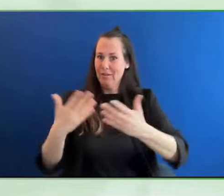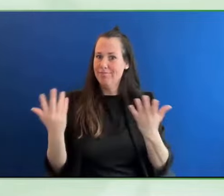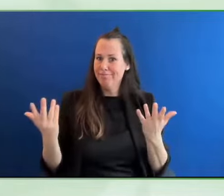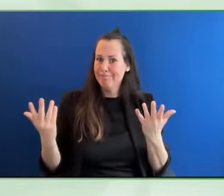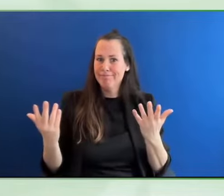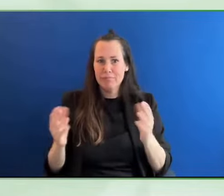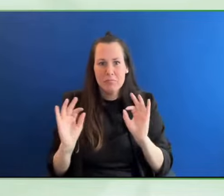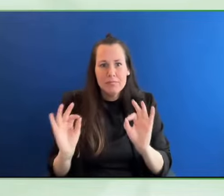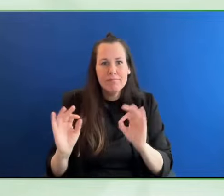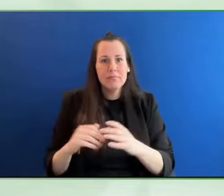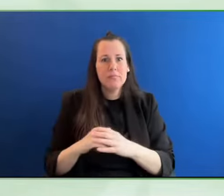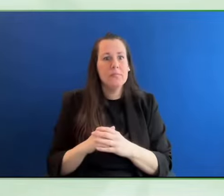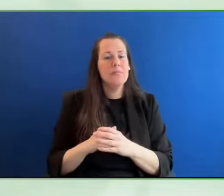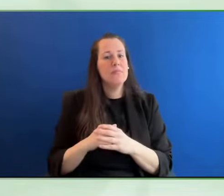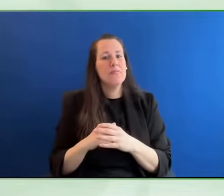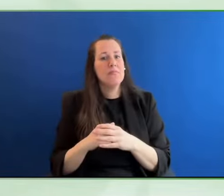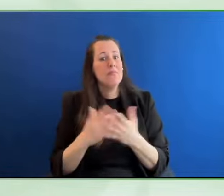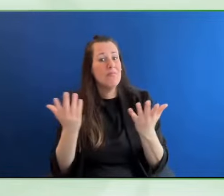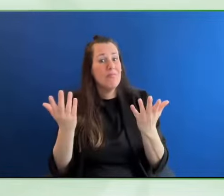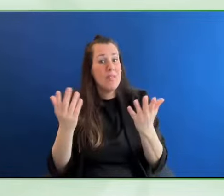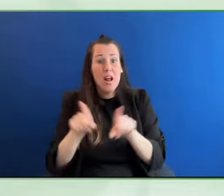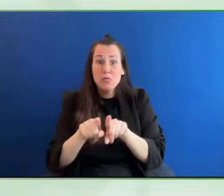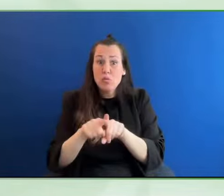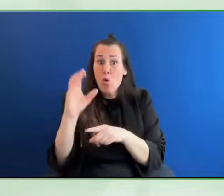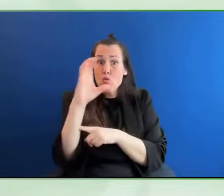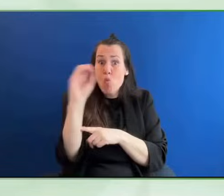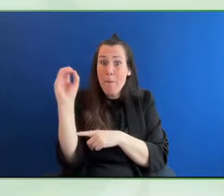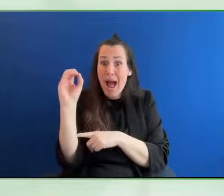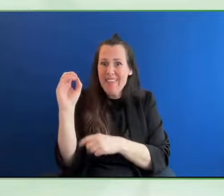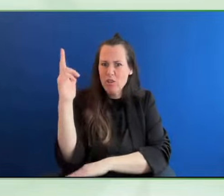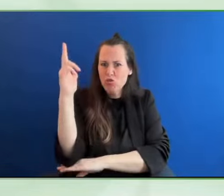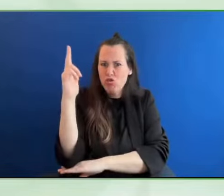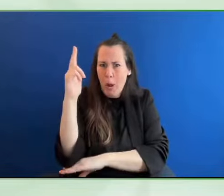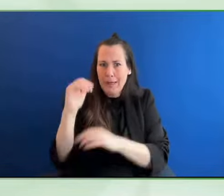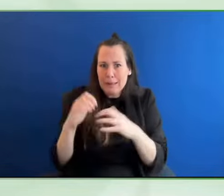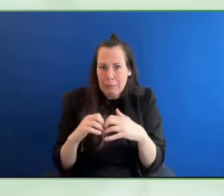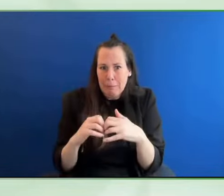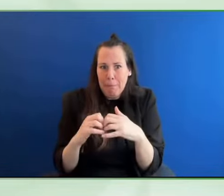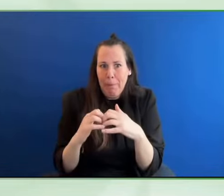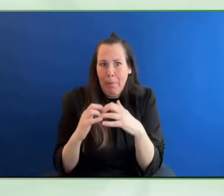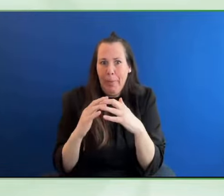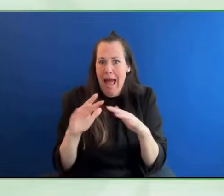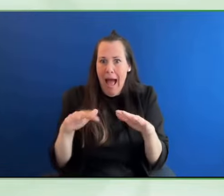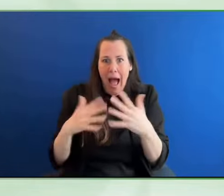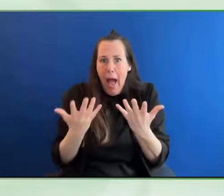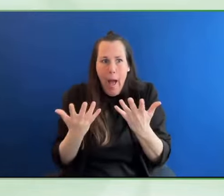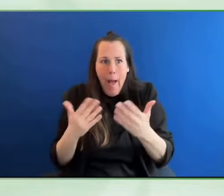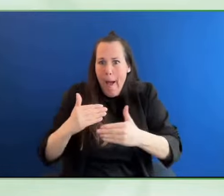of the US population identifies as having a disability and most companies have a 47%